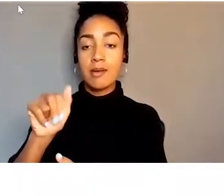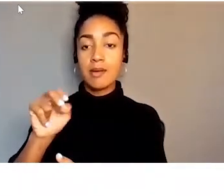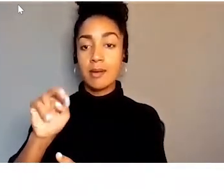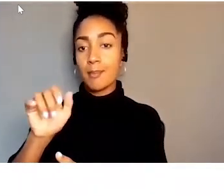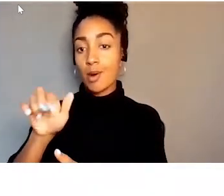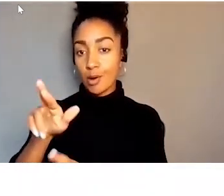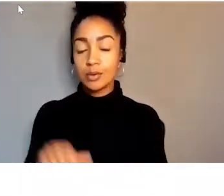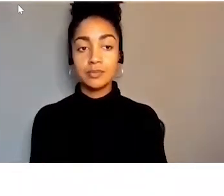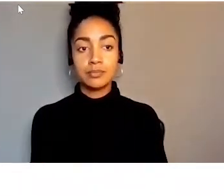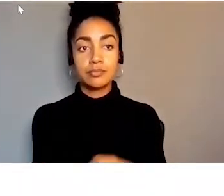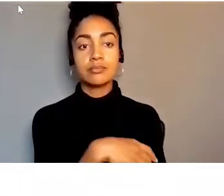new operational model.